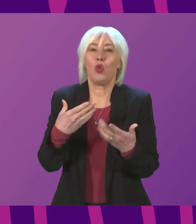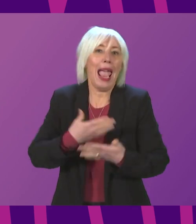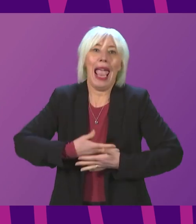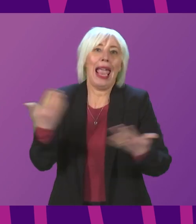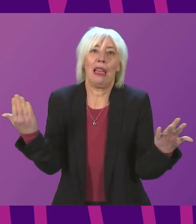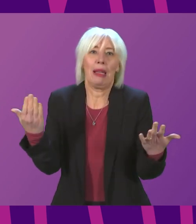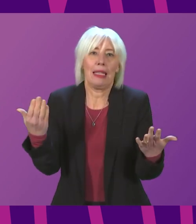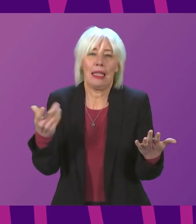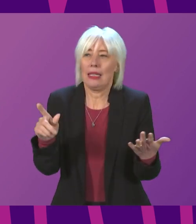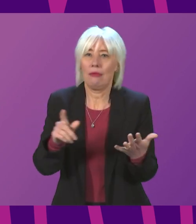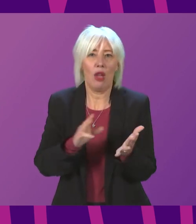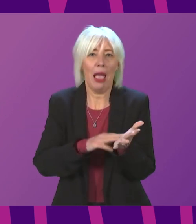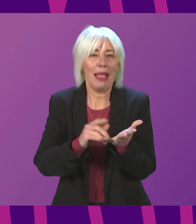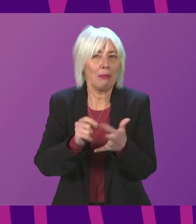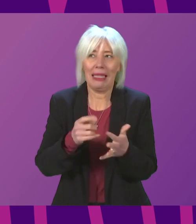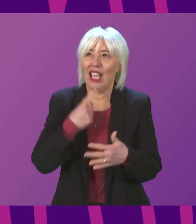across the country.